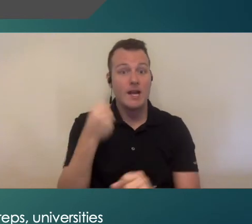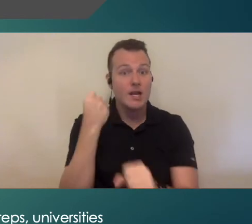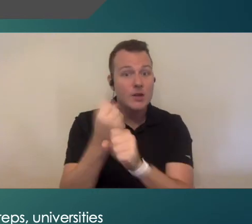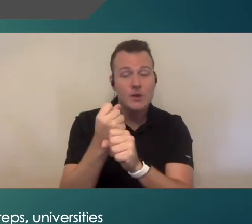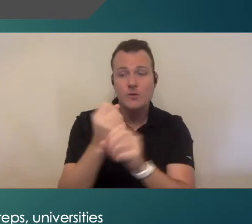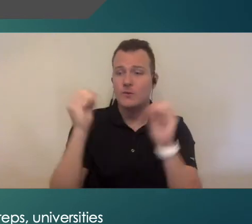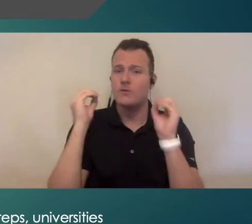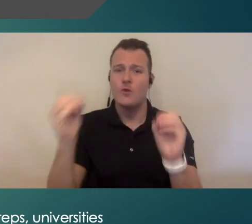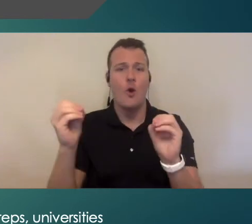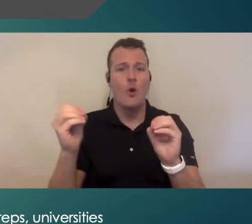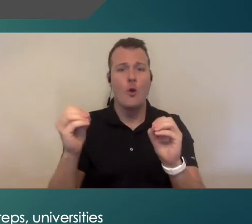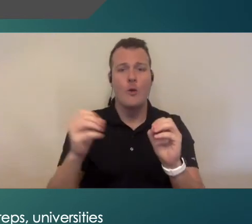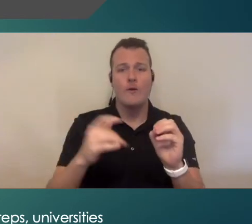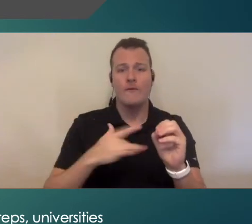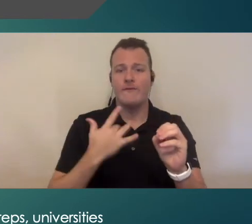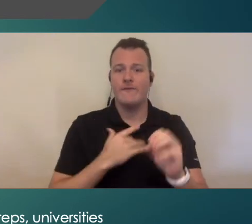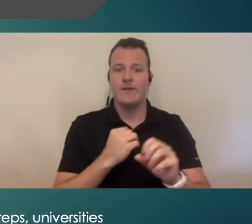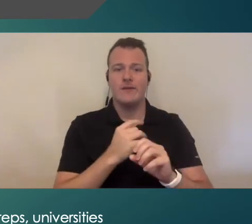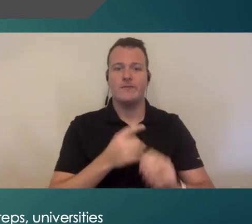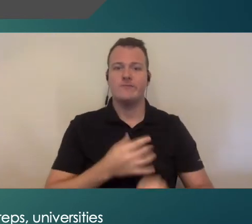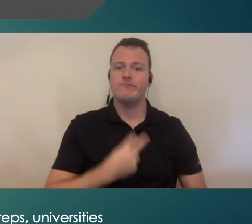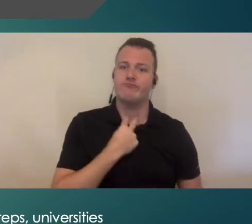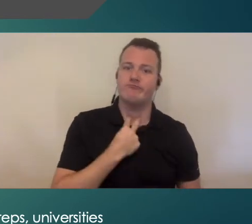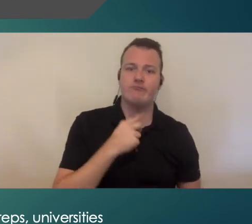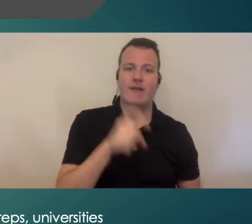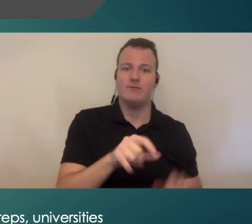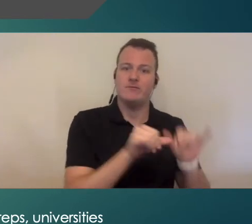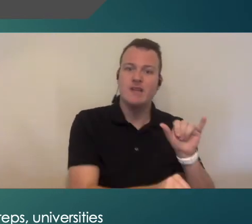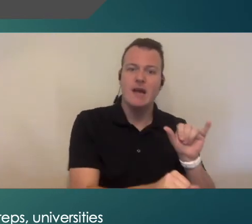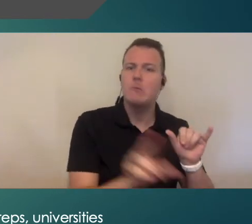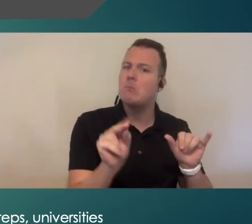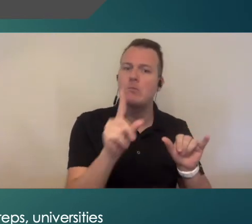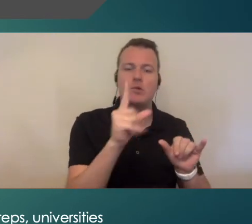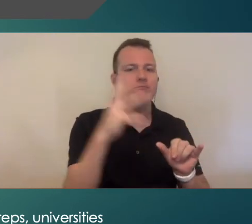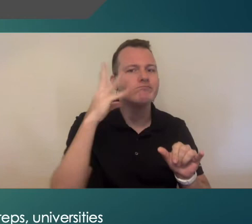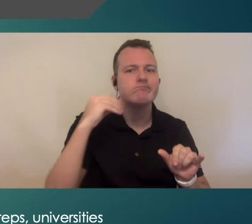there are no strings attached to it, so literally the entire world is at